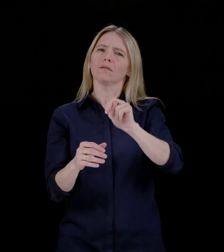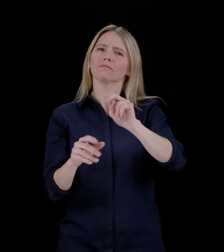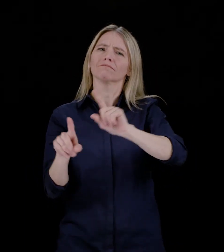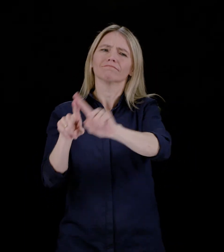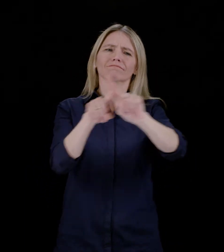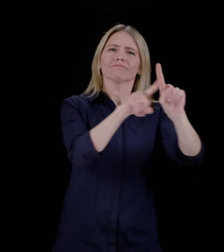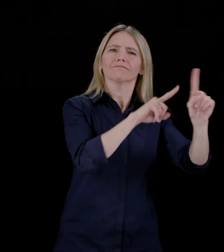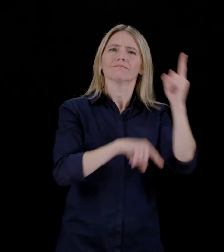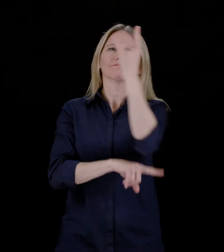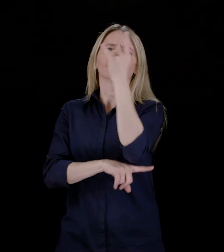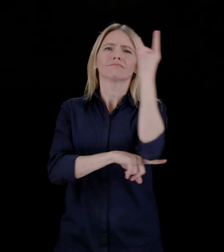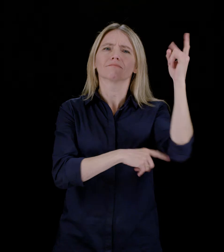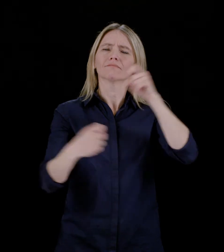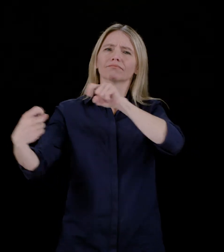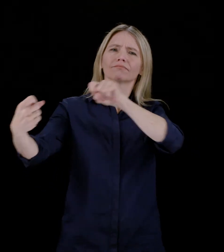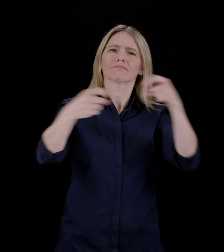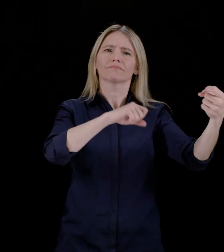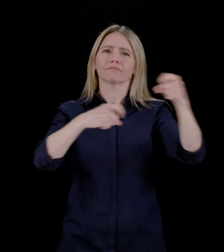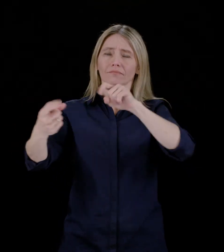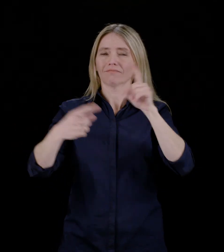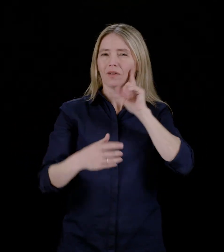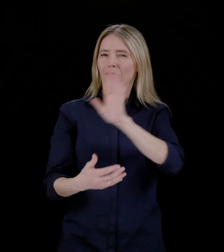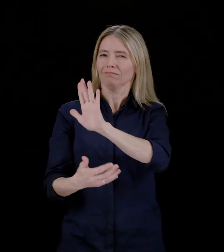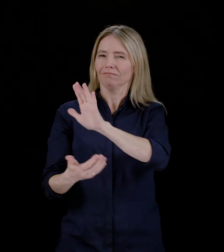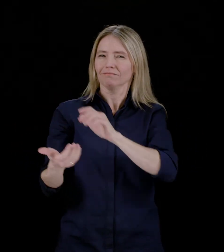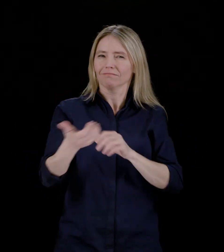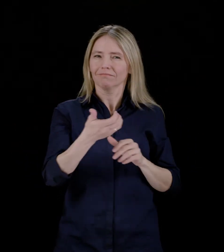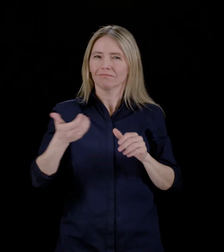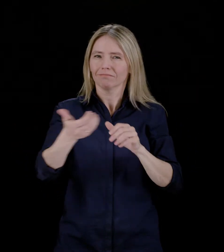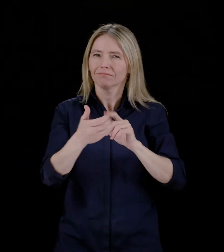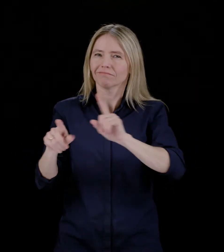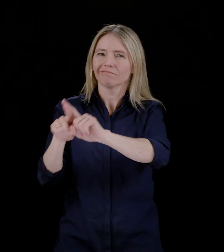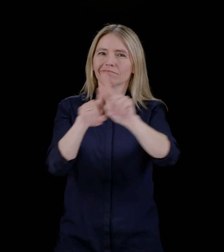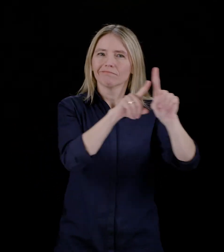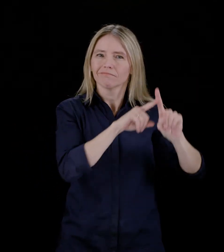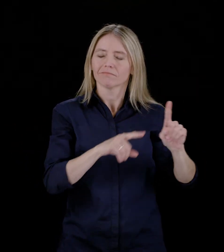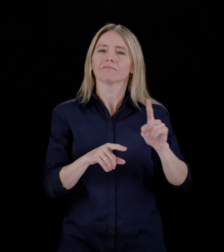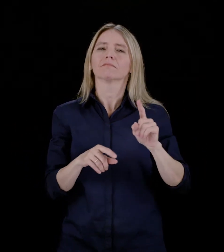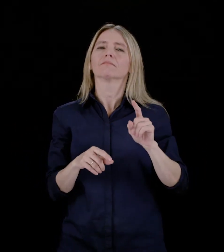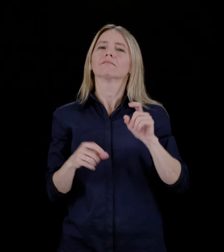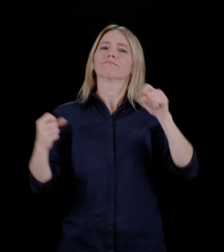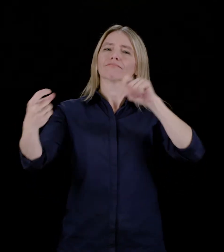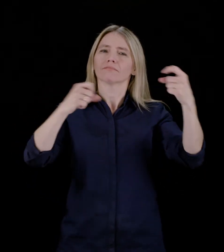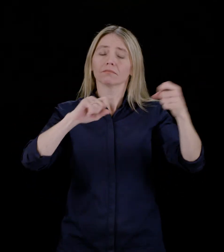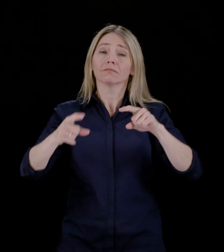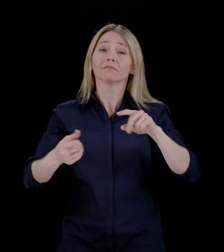Each device supports a different set of frequencies that determine what networks it can connect to.